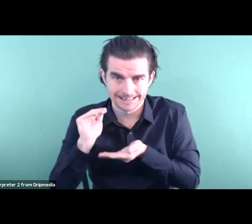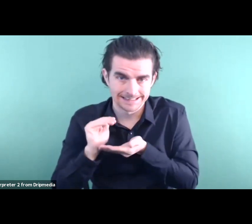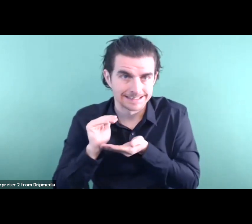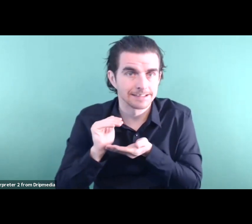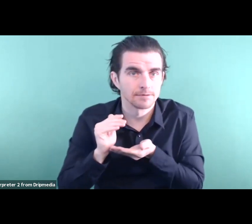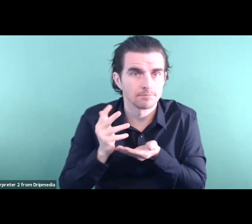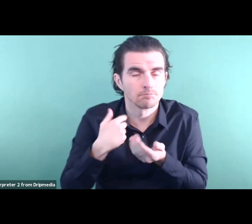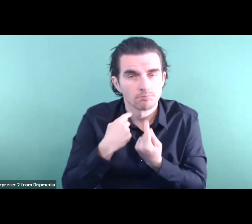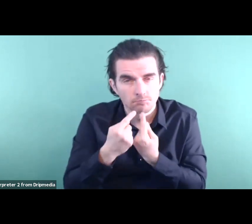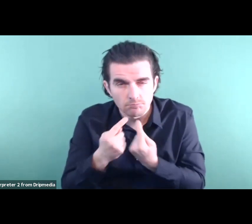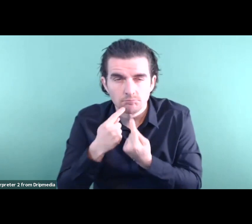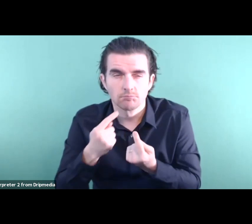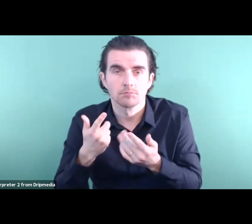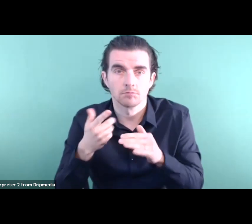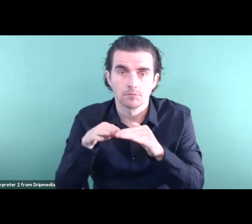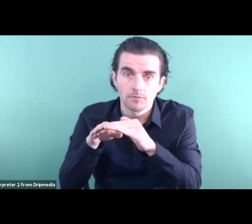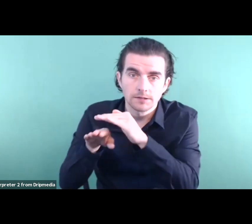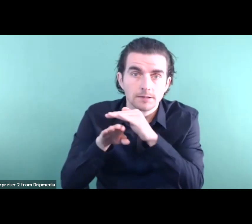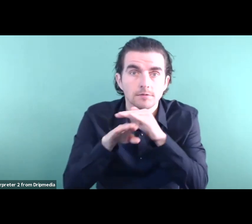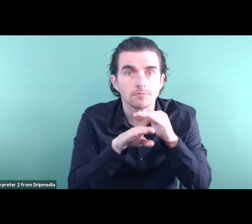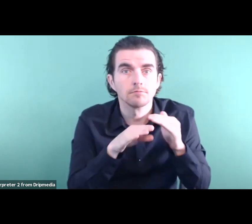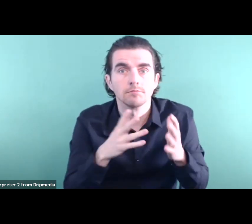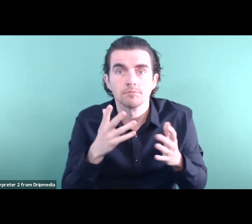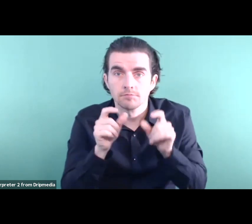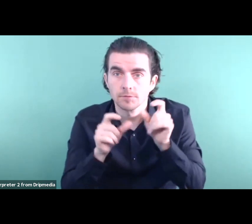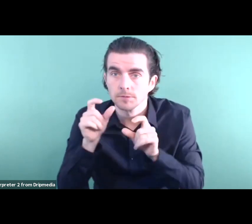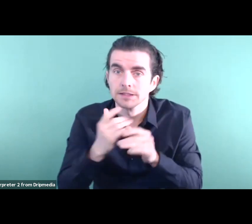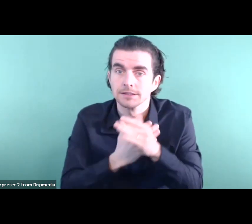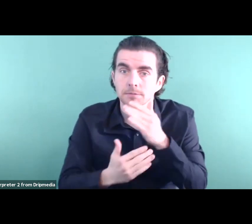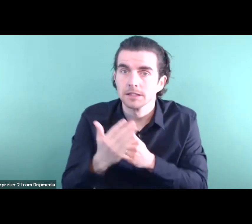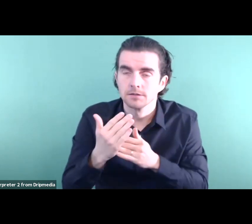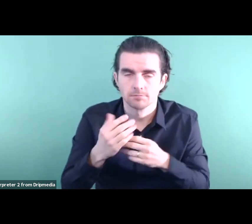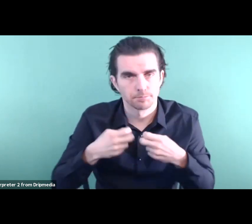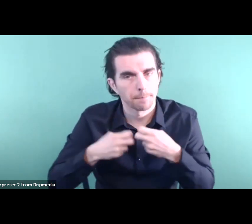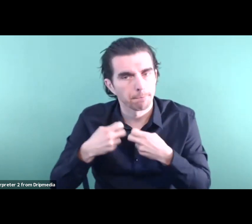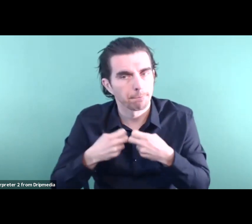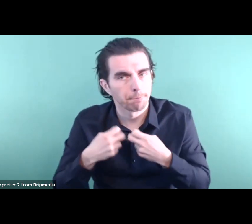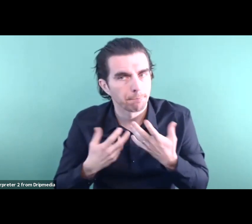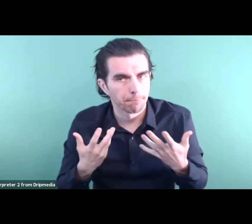et cetera. So how this is covered and this is where for instance we believe that a universal